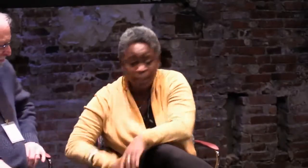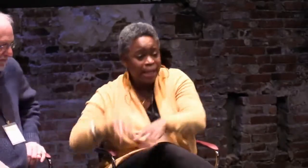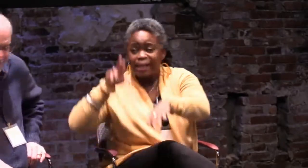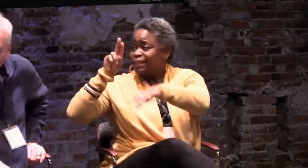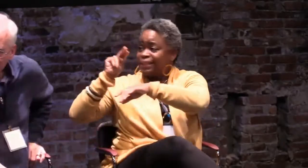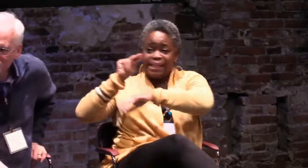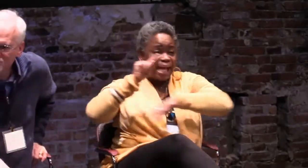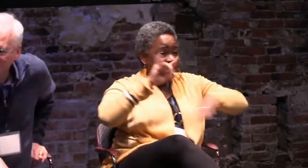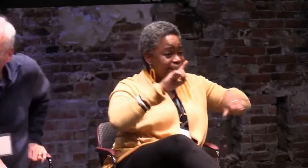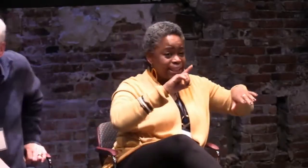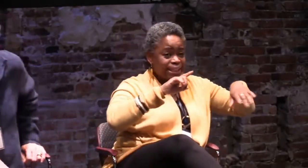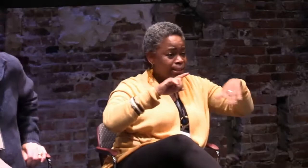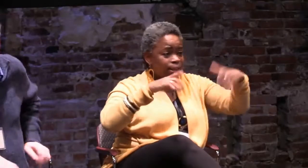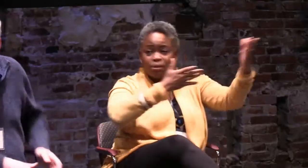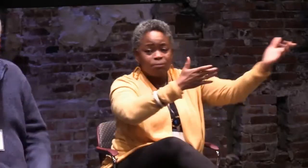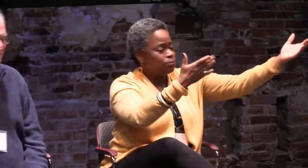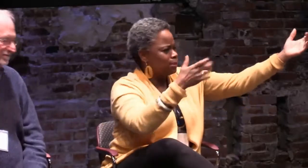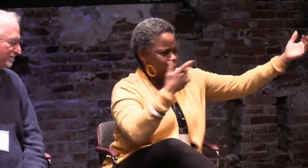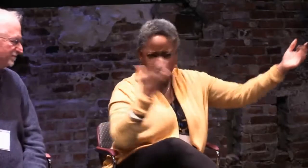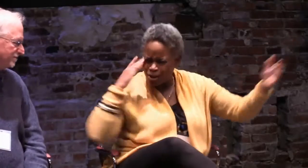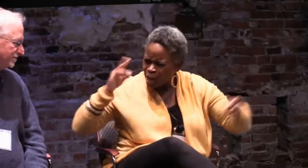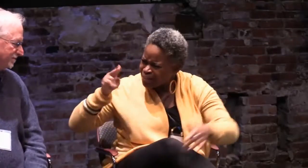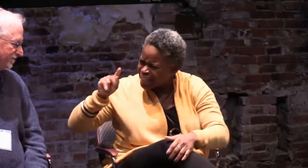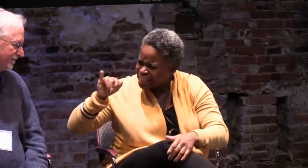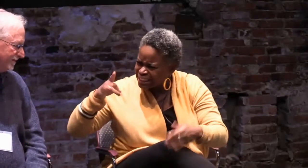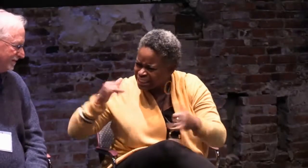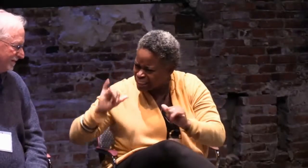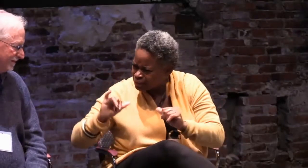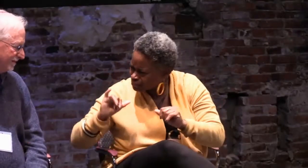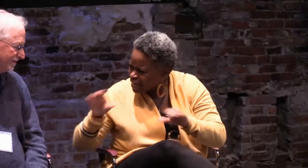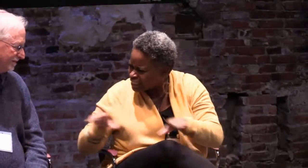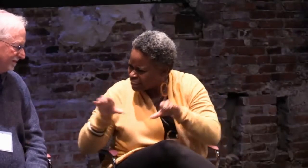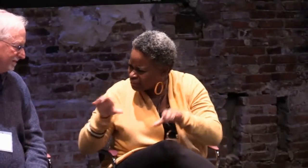Perhaps at your institution, perhaps at your institution, or your institution.